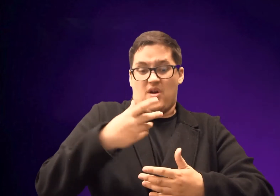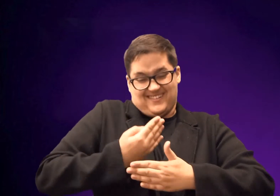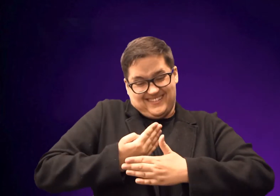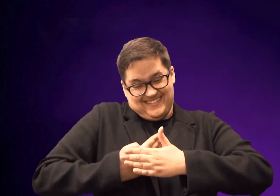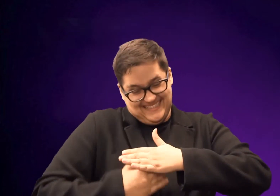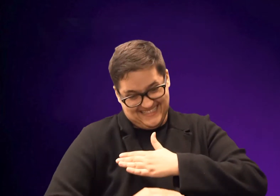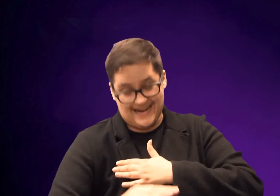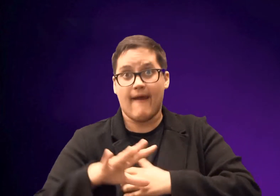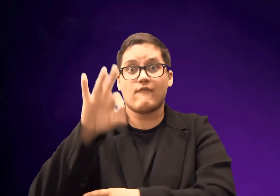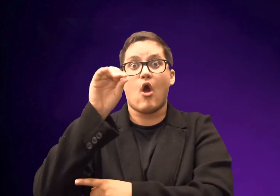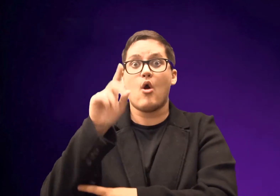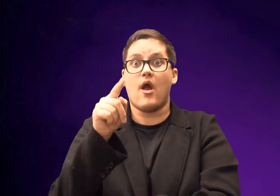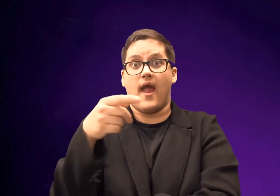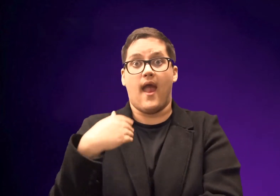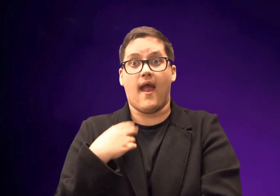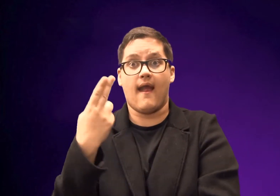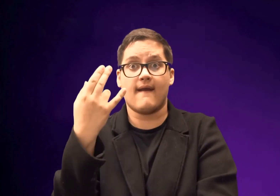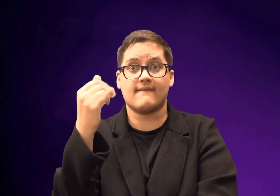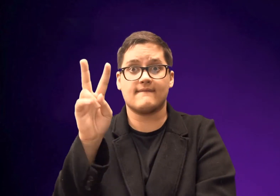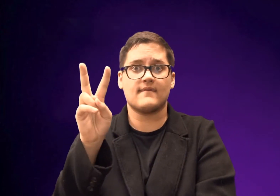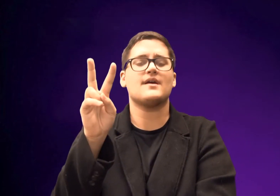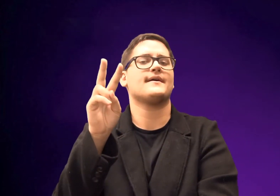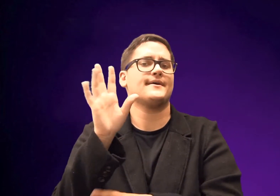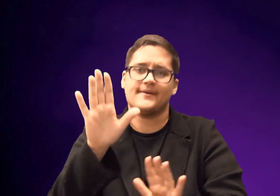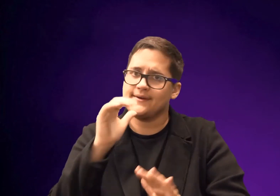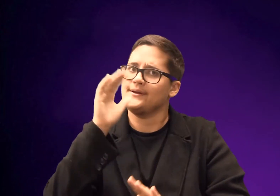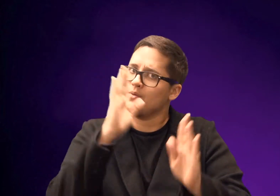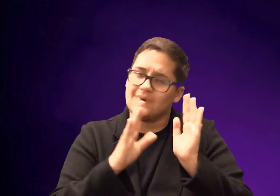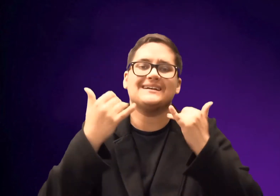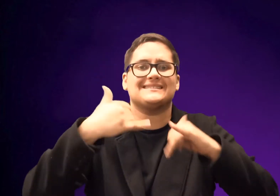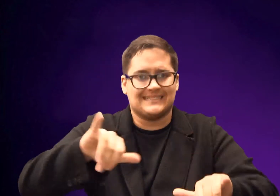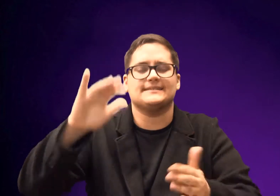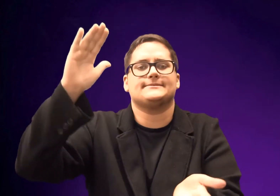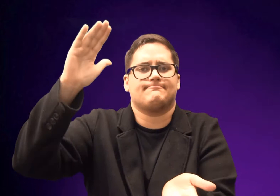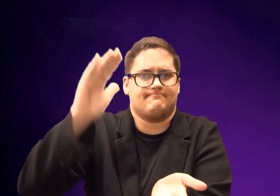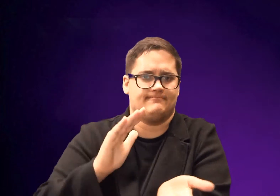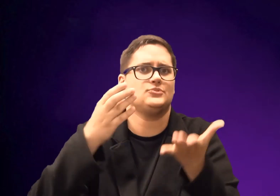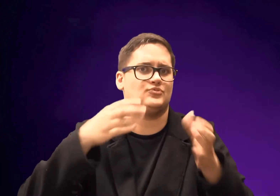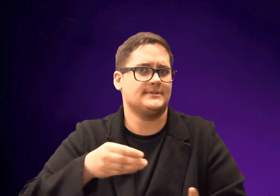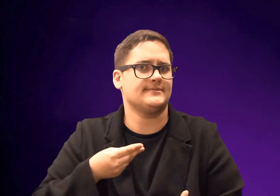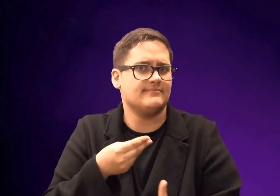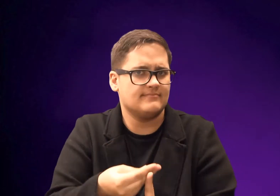or during birth- do not worry. There is still possibility that the baby won't get HIV.